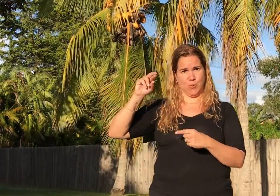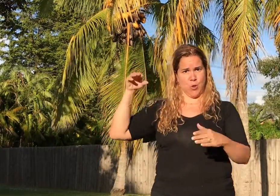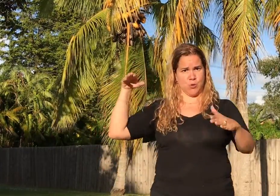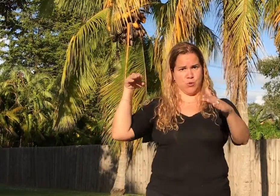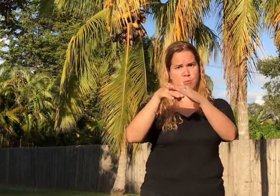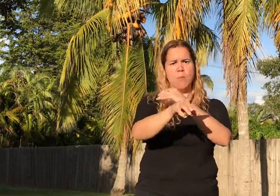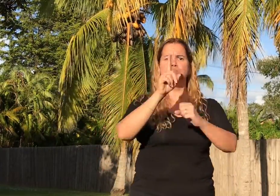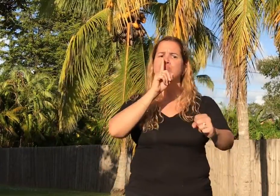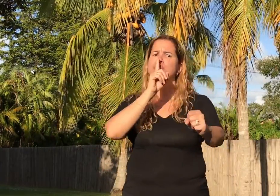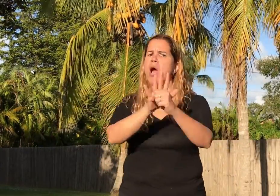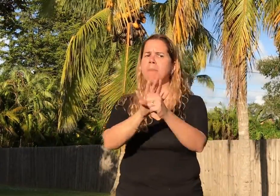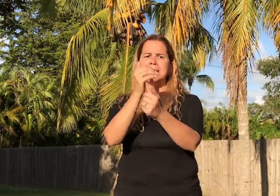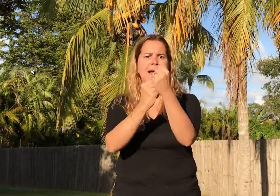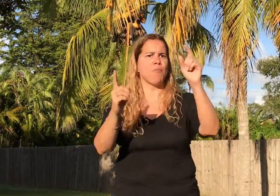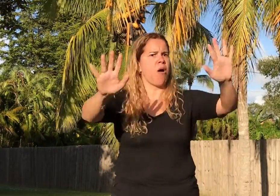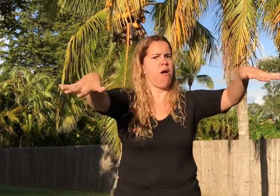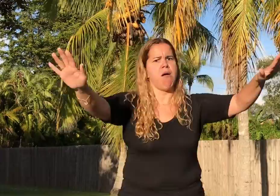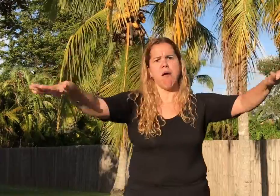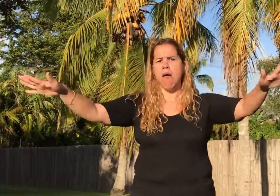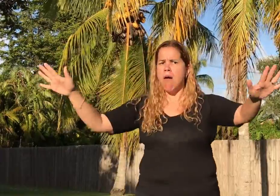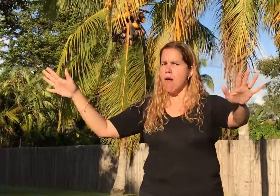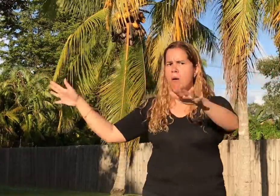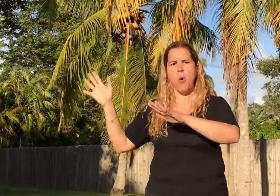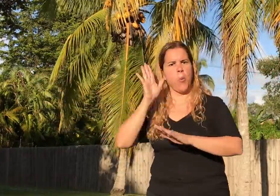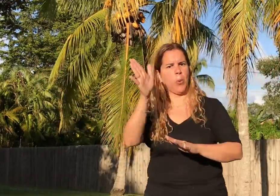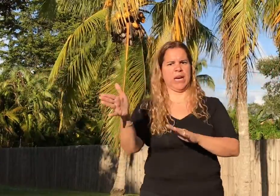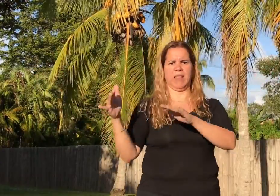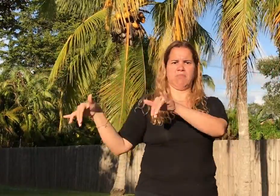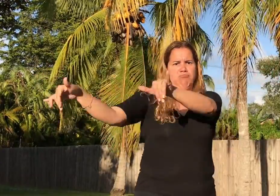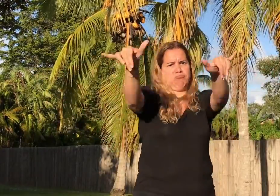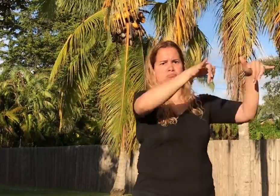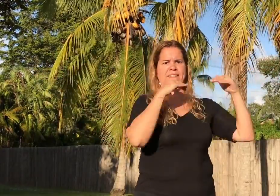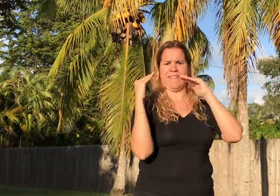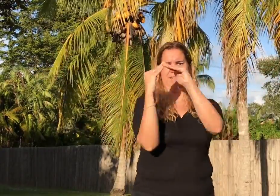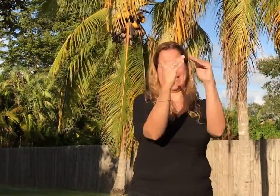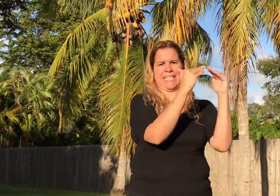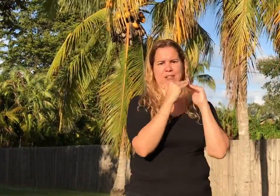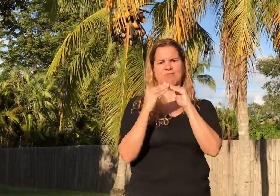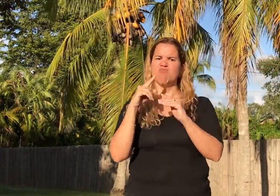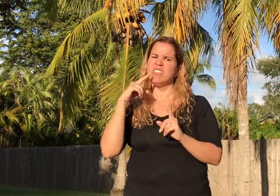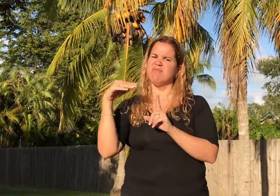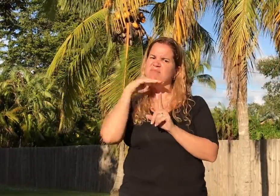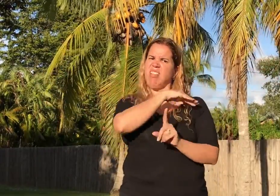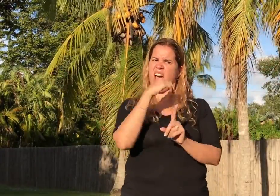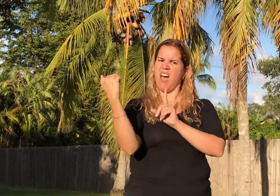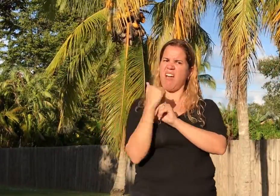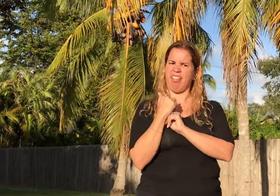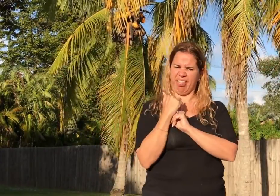so when Castro came along, promising equal treatment for all classes, many Cubans welcomed him.